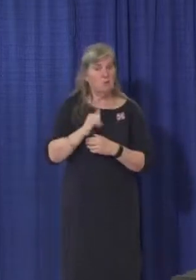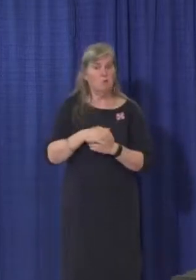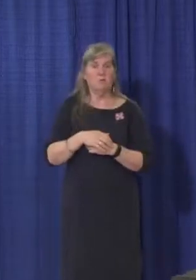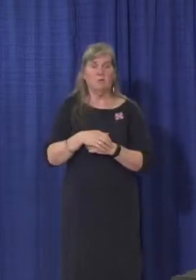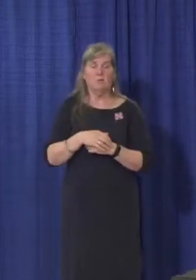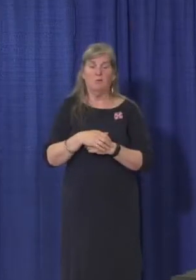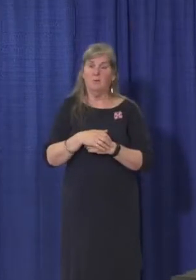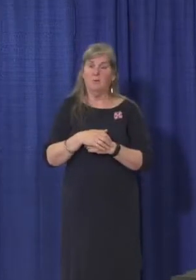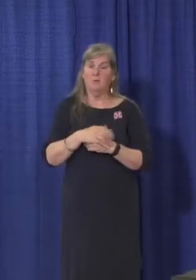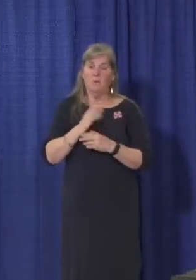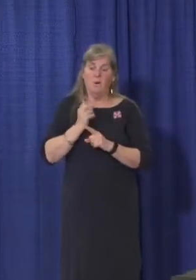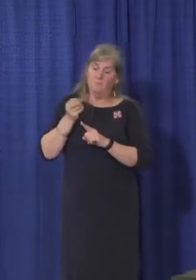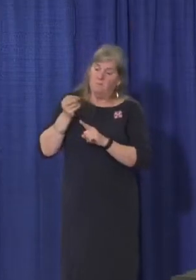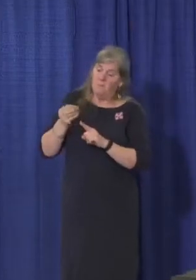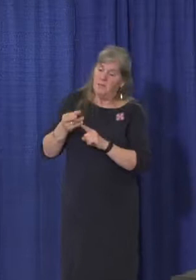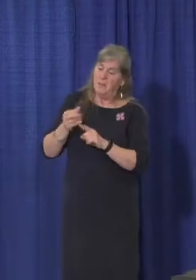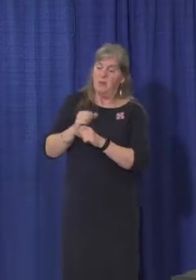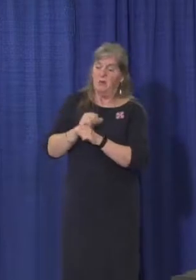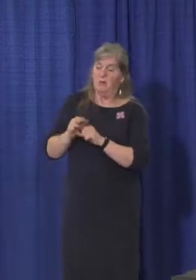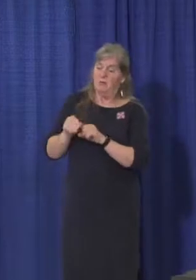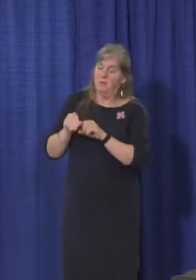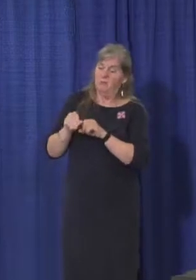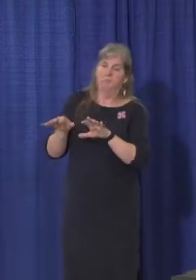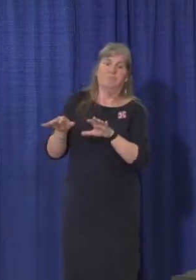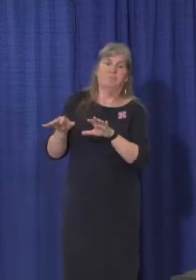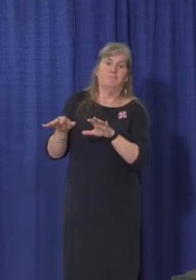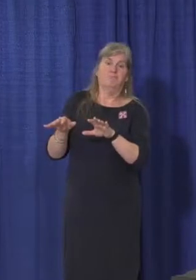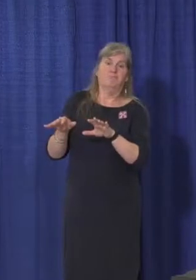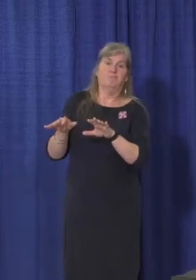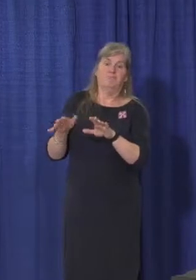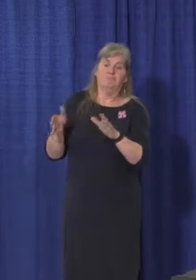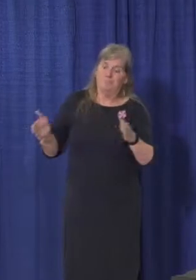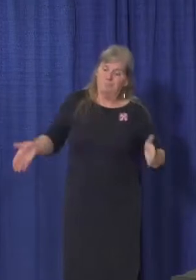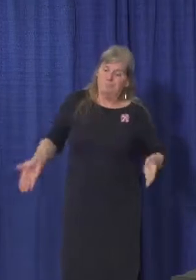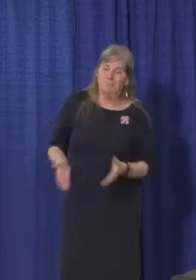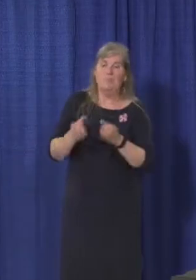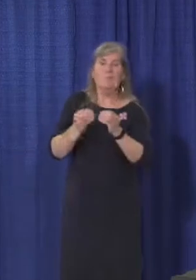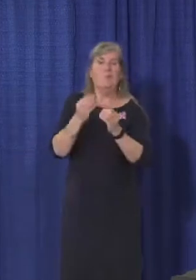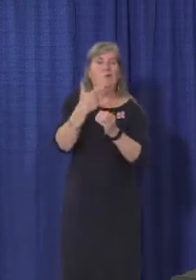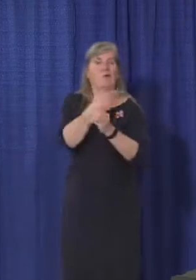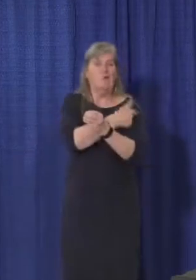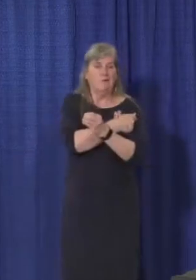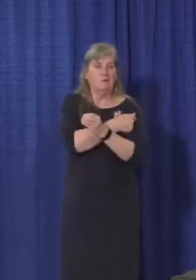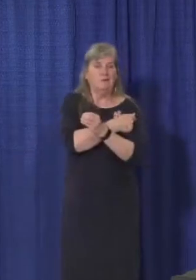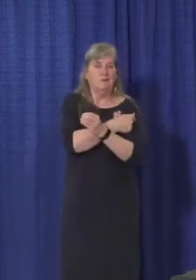And let's get on top of this outbreak so we can get over this and get more people vaccinated